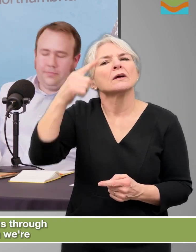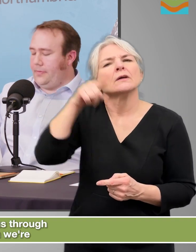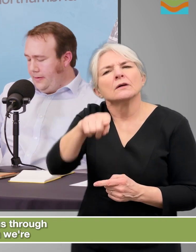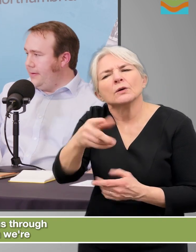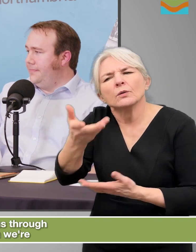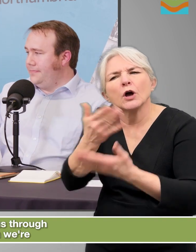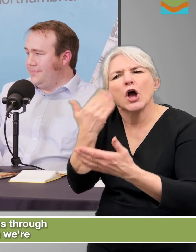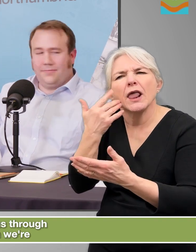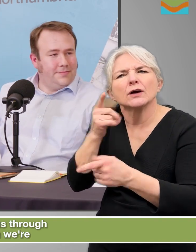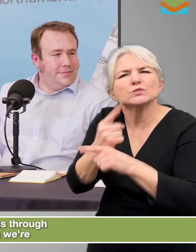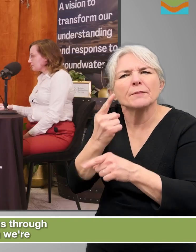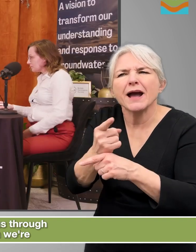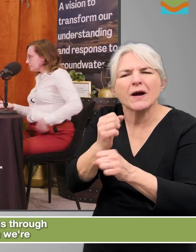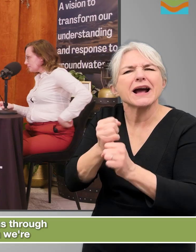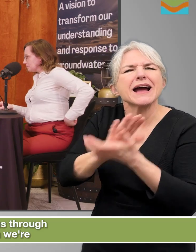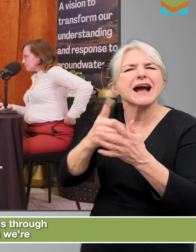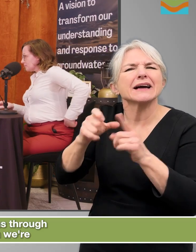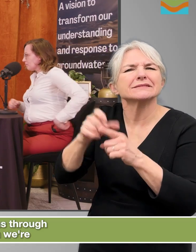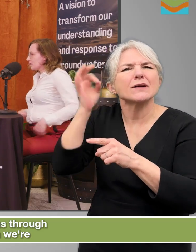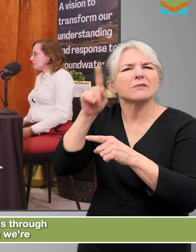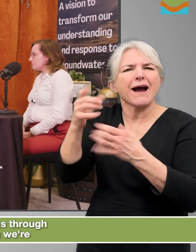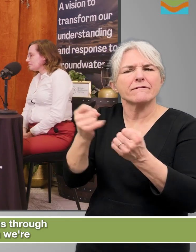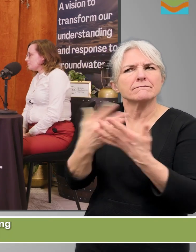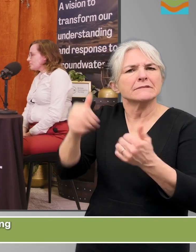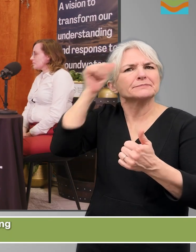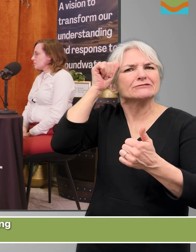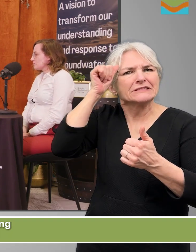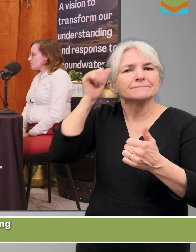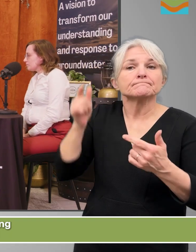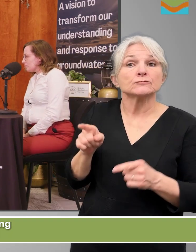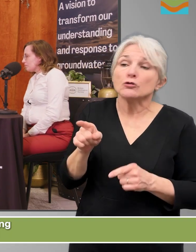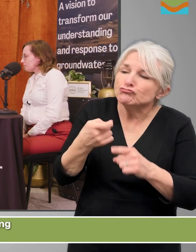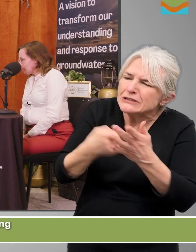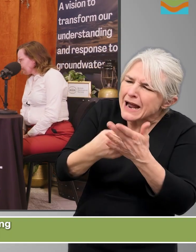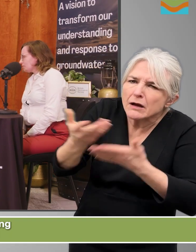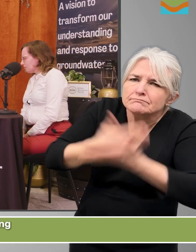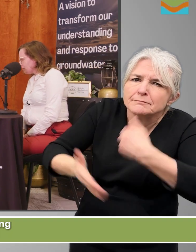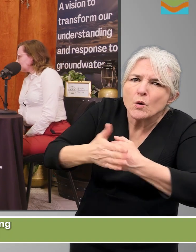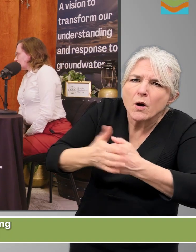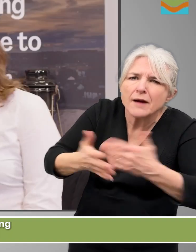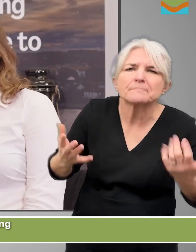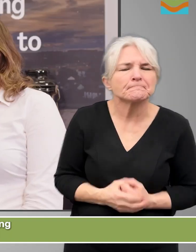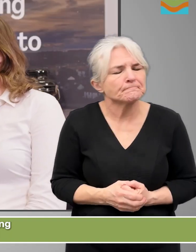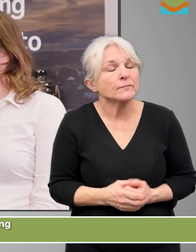Rhiannon would you like to talk us through the link between the research we're doing in actually supporting geothermal energy?